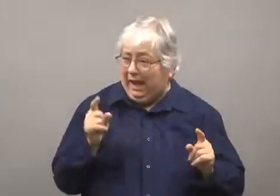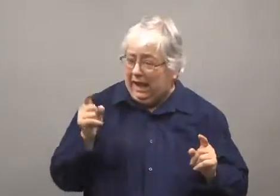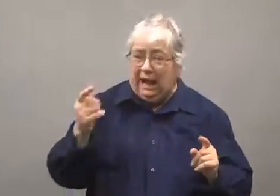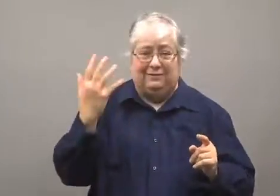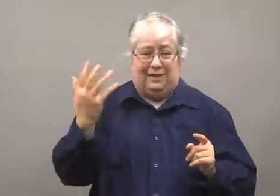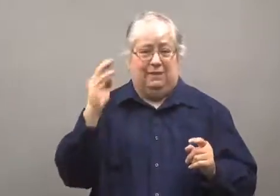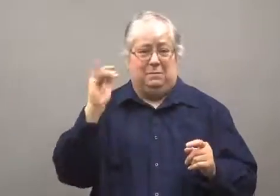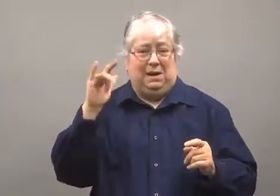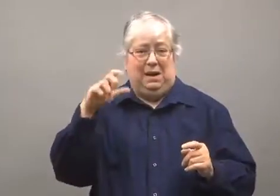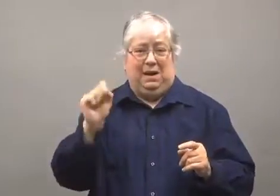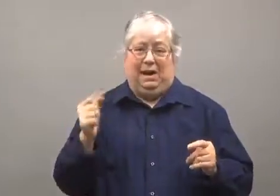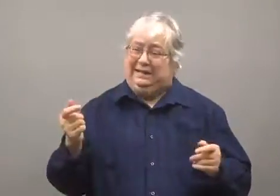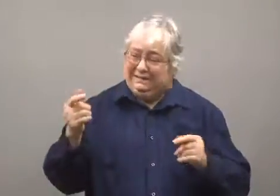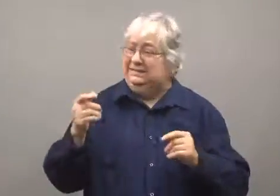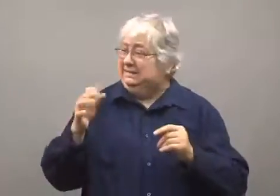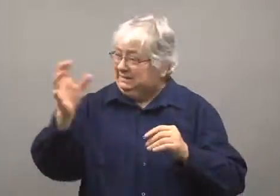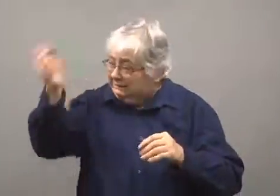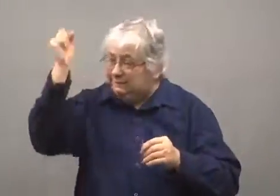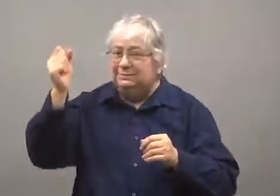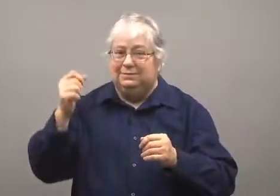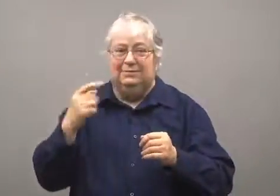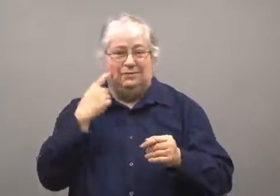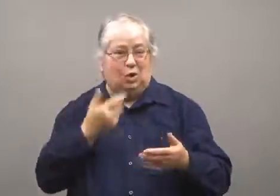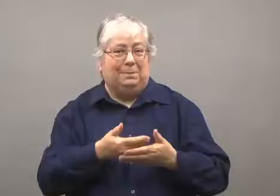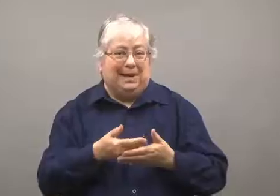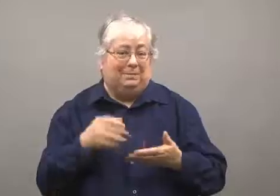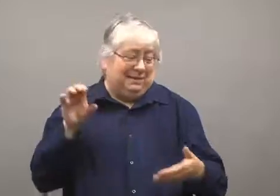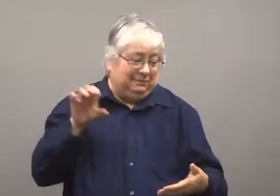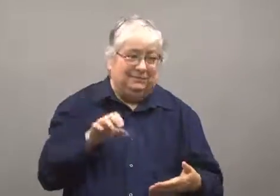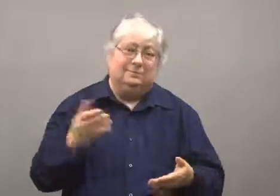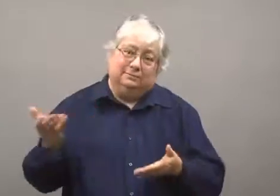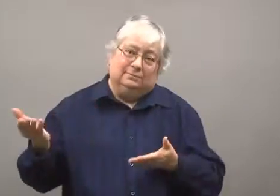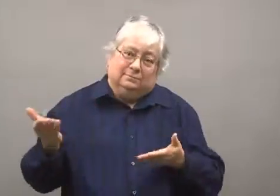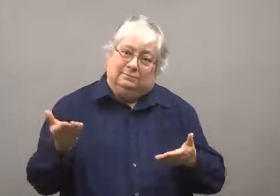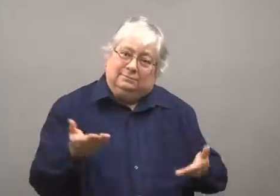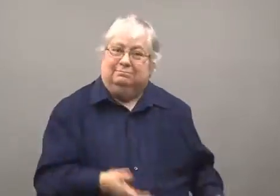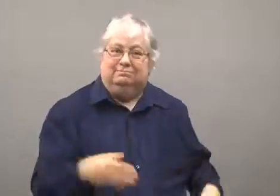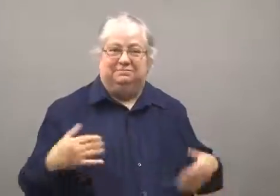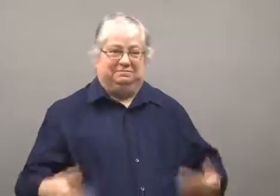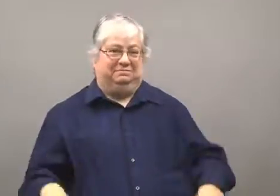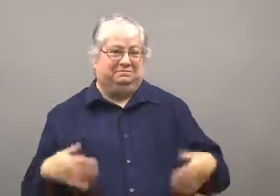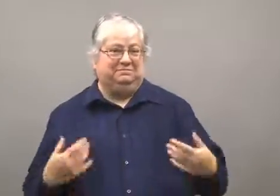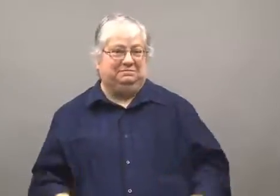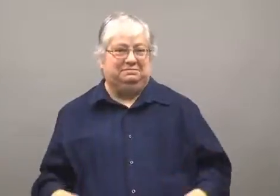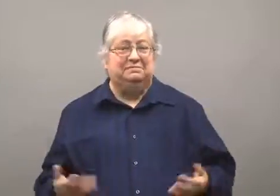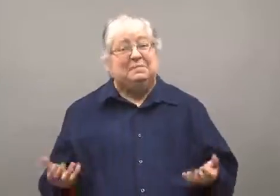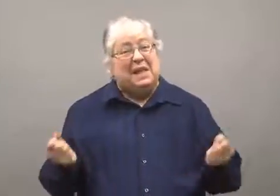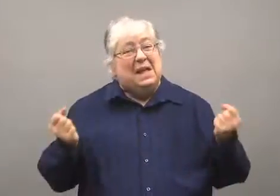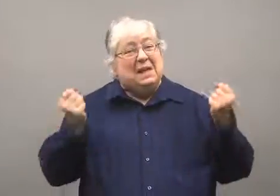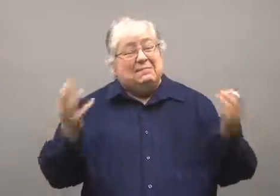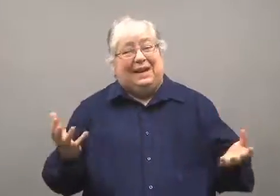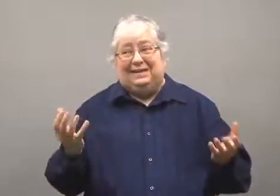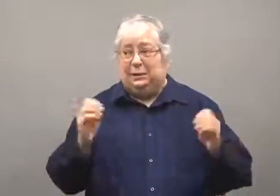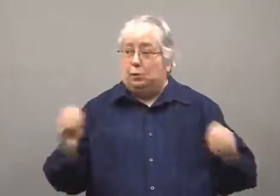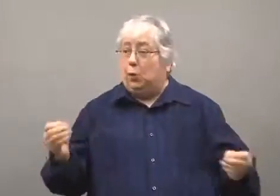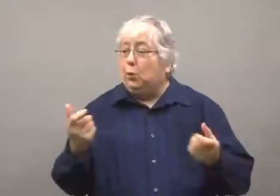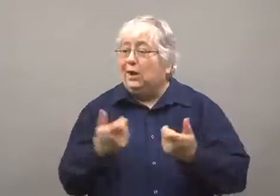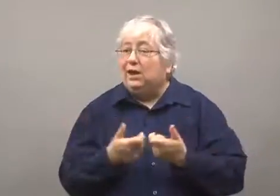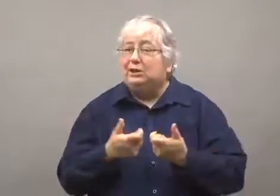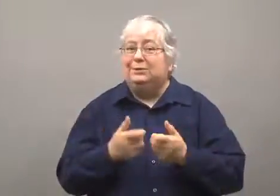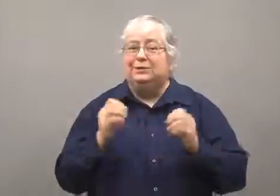He made a five mile trek to get it and bring it back for his baby.